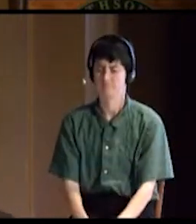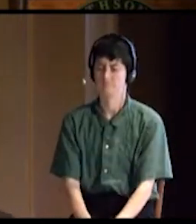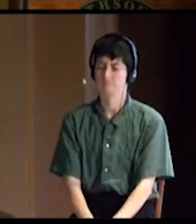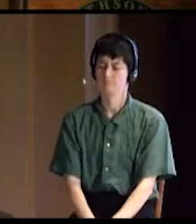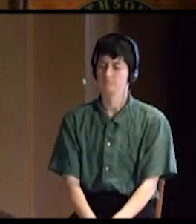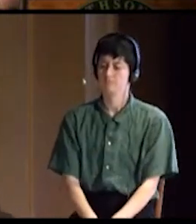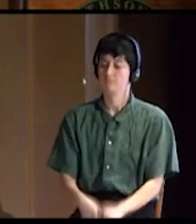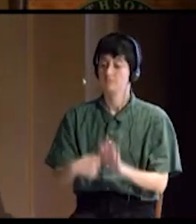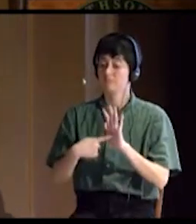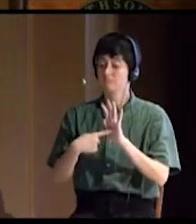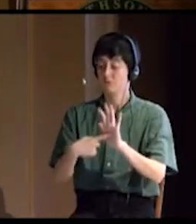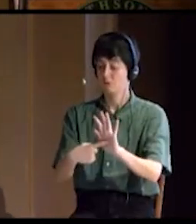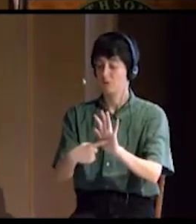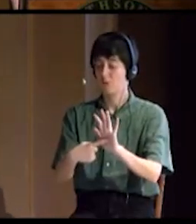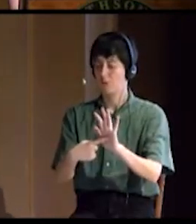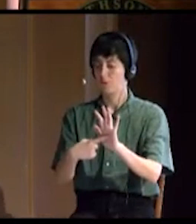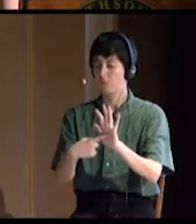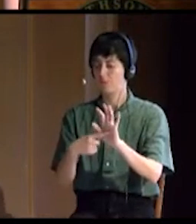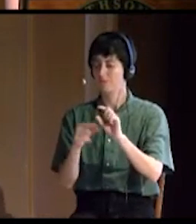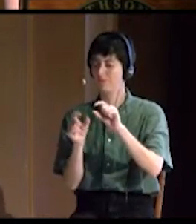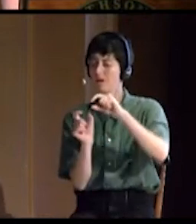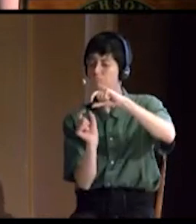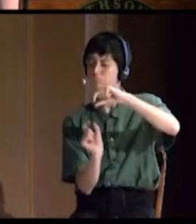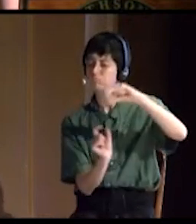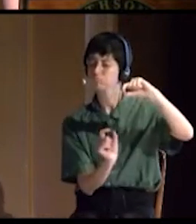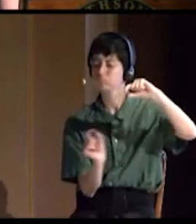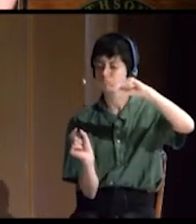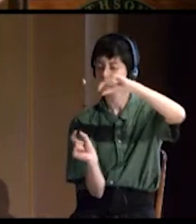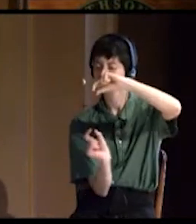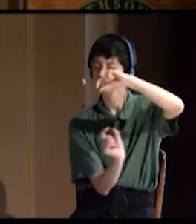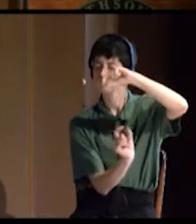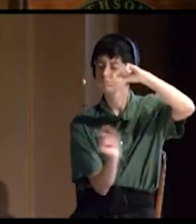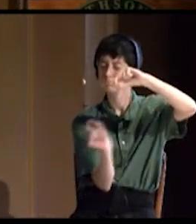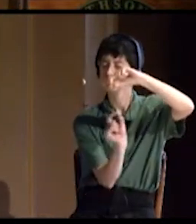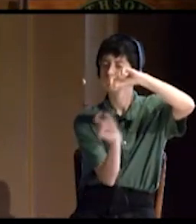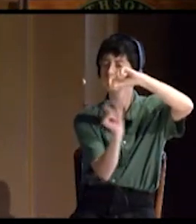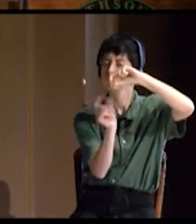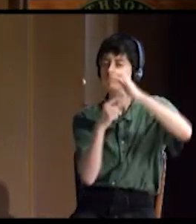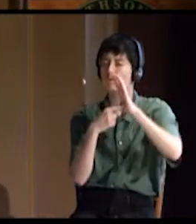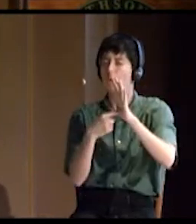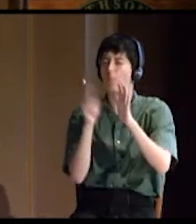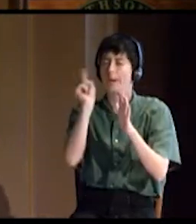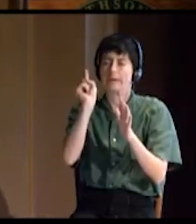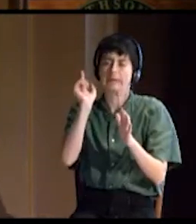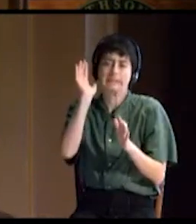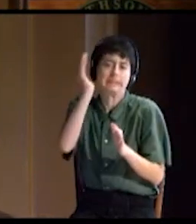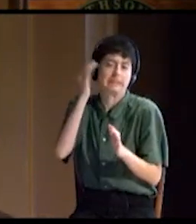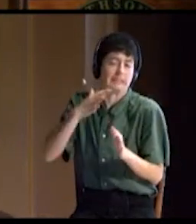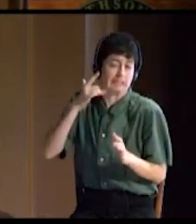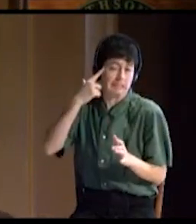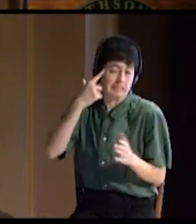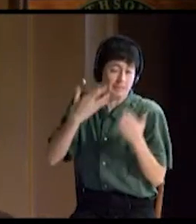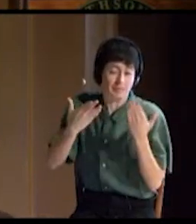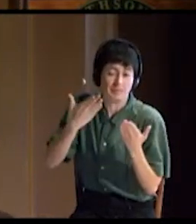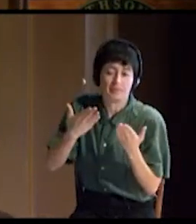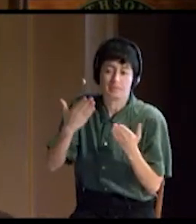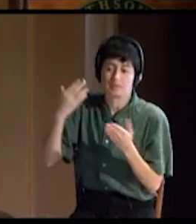Critically, this phylogeny was time calibrated using fossils and molecular clock approaches so we can see when these divergences occurred in the group